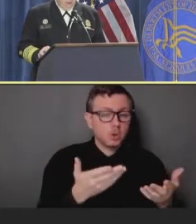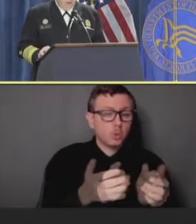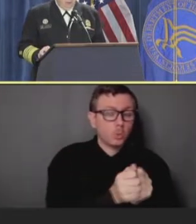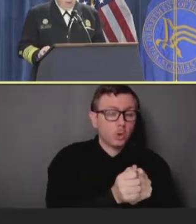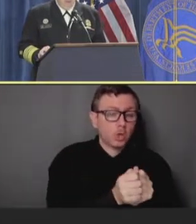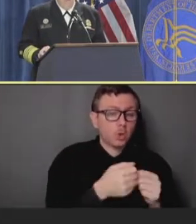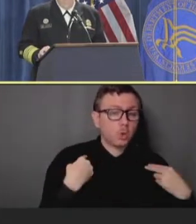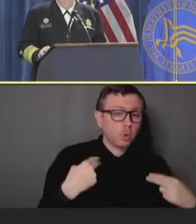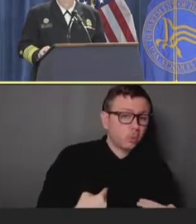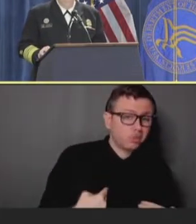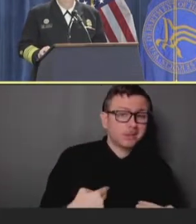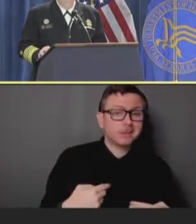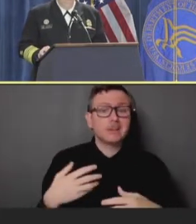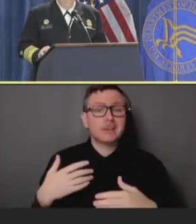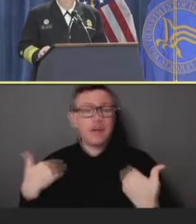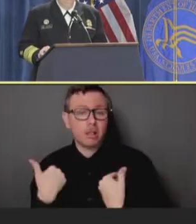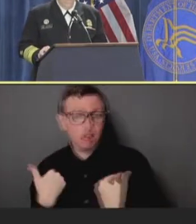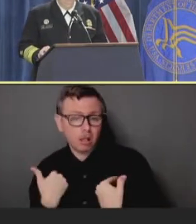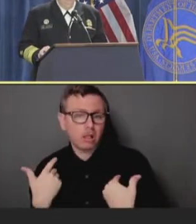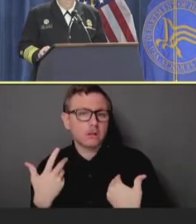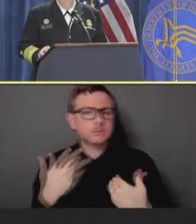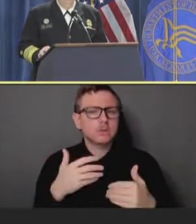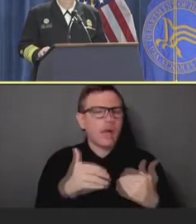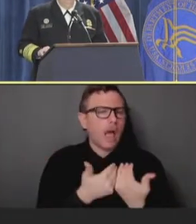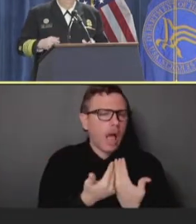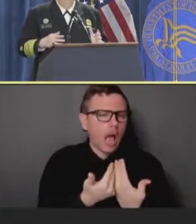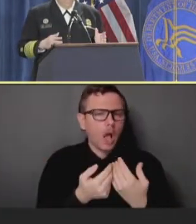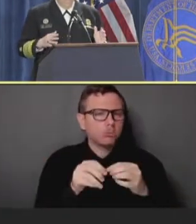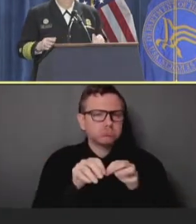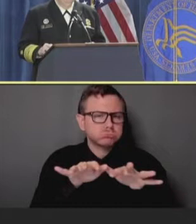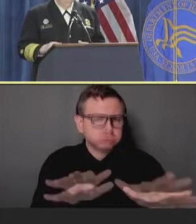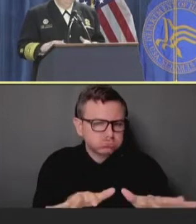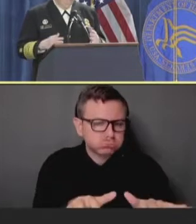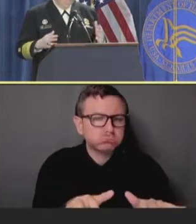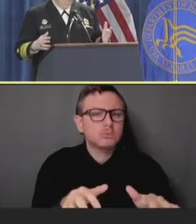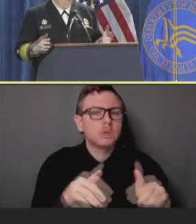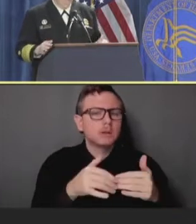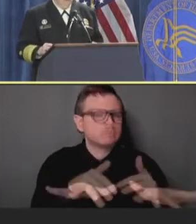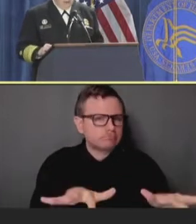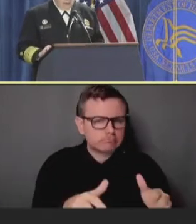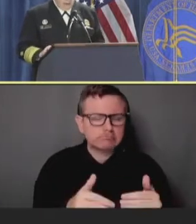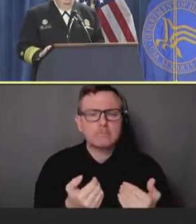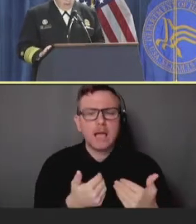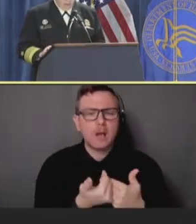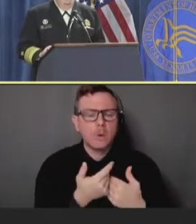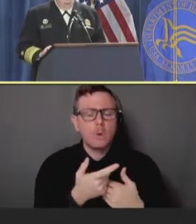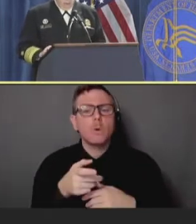are spreading and if they're causing illness. So, it's a critical aspect of all of our work and the CDC's work.